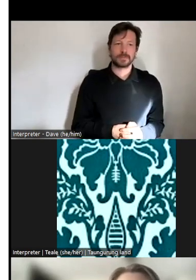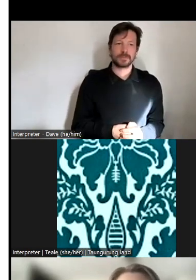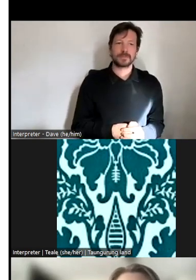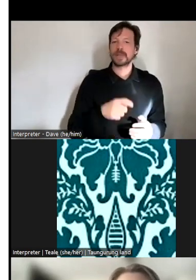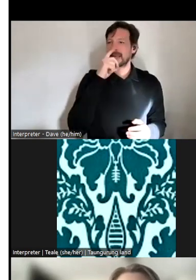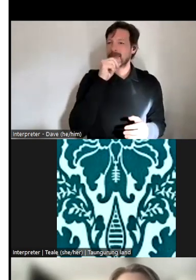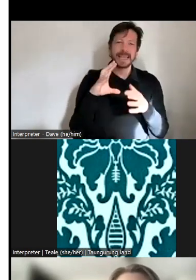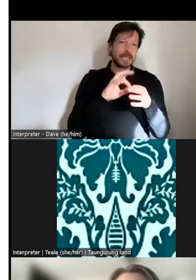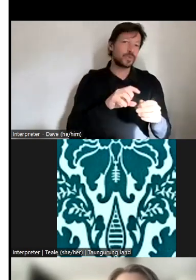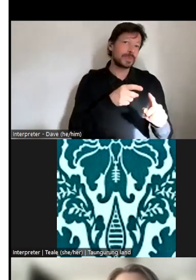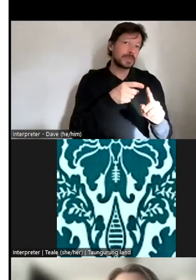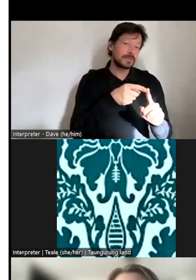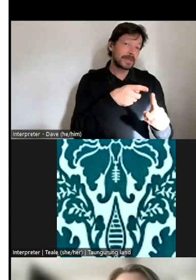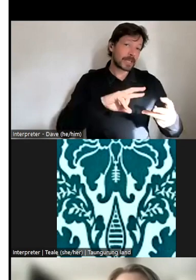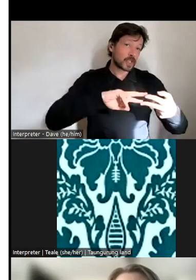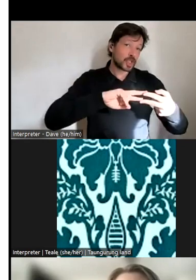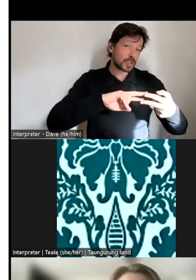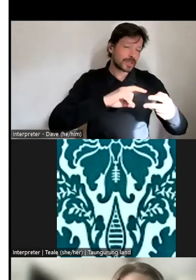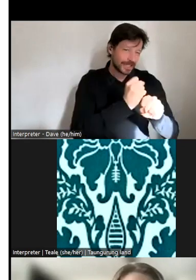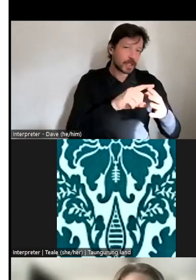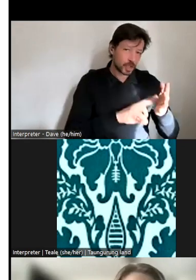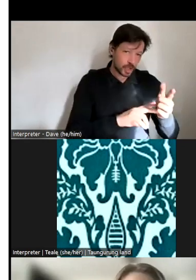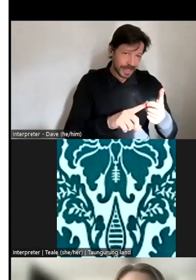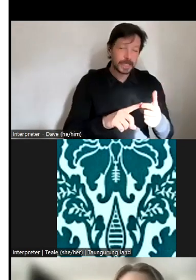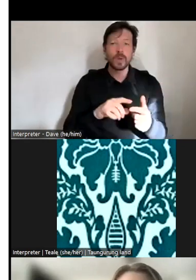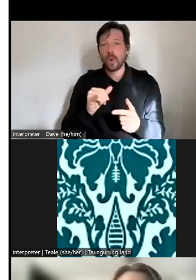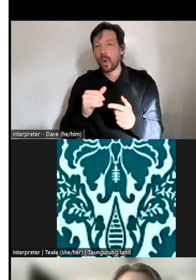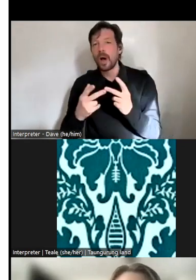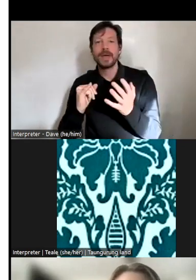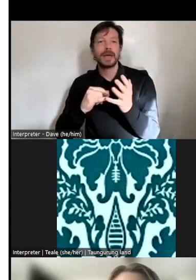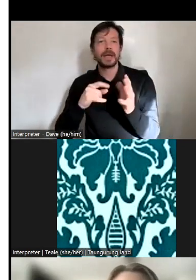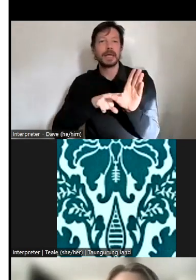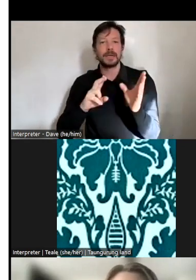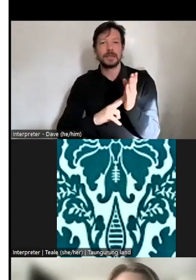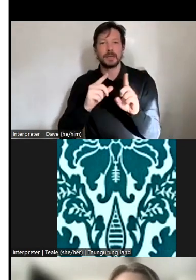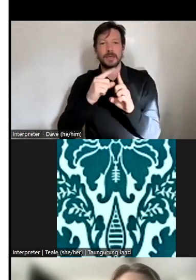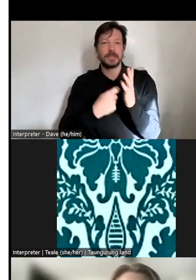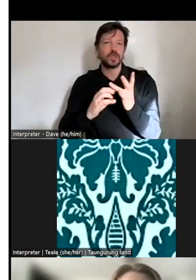or it can also be related to syndrome, so other features as well.